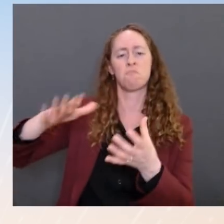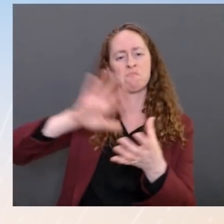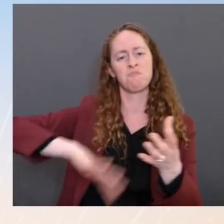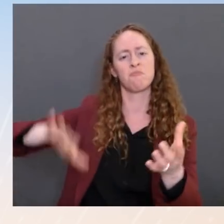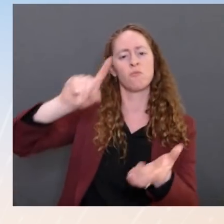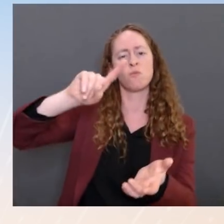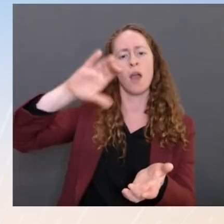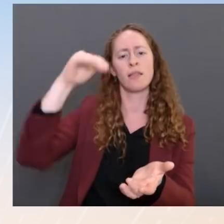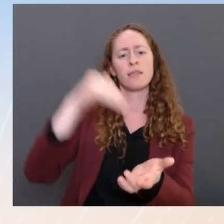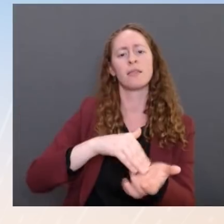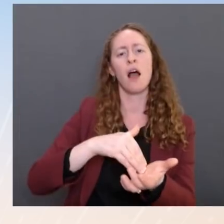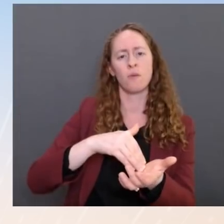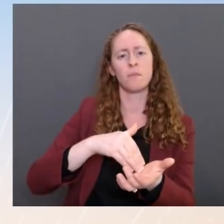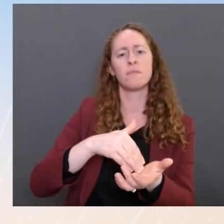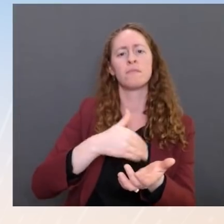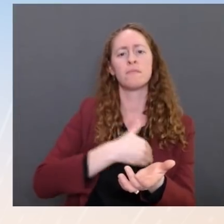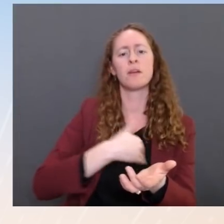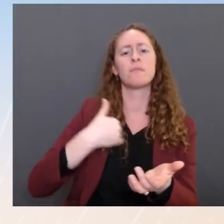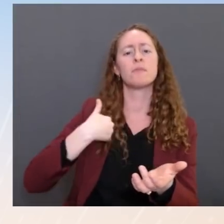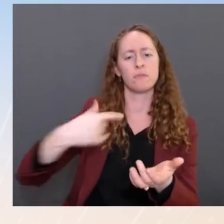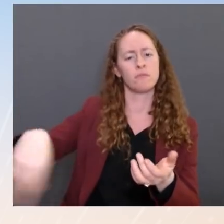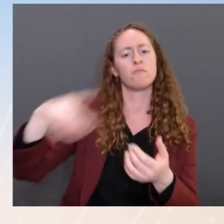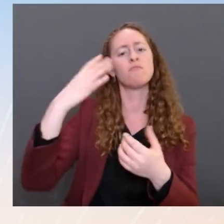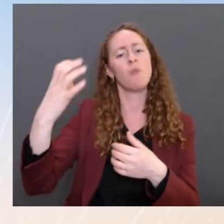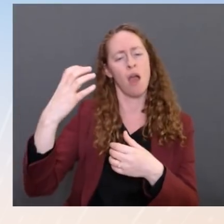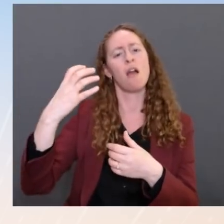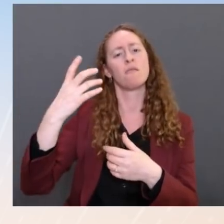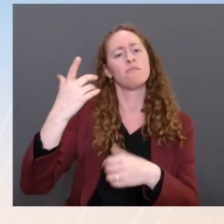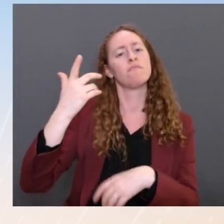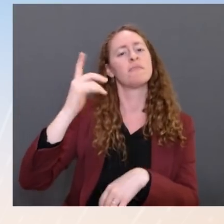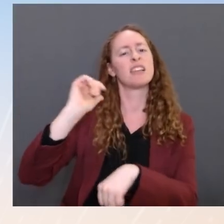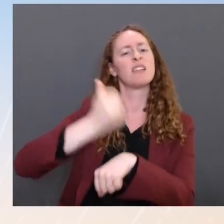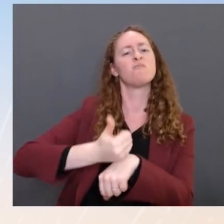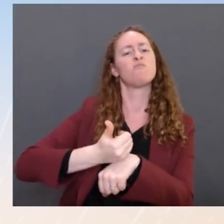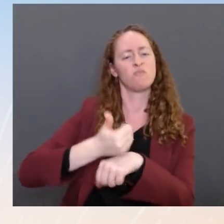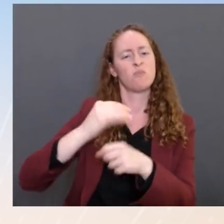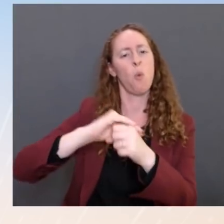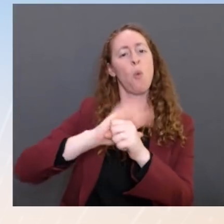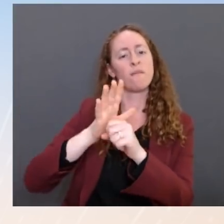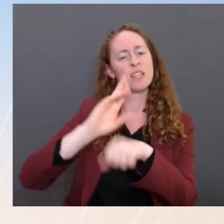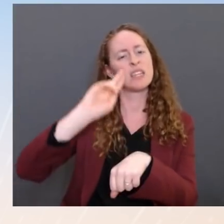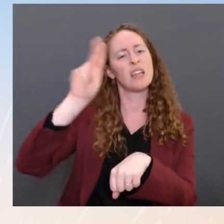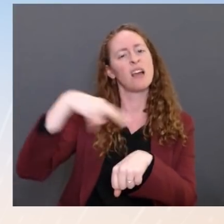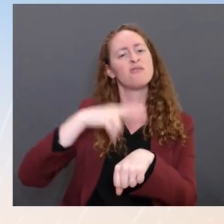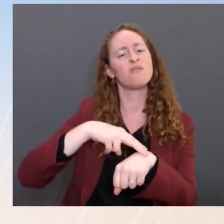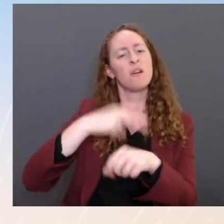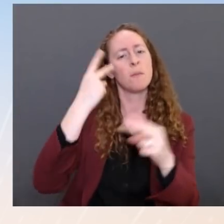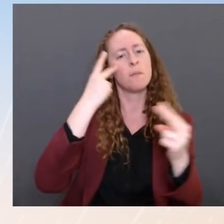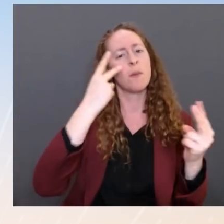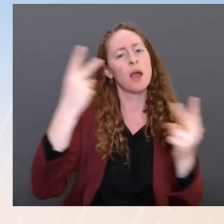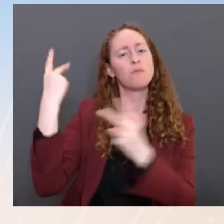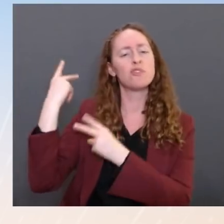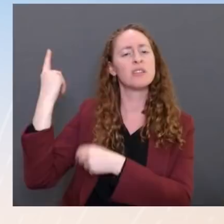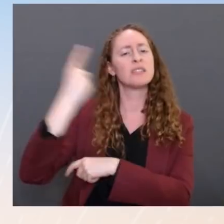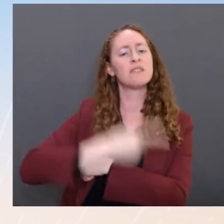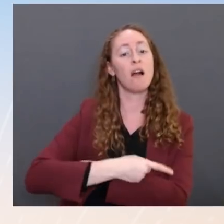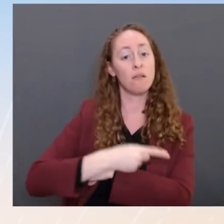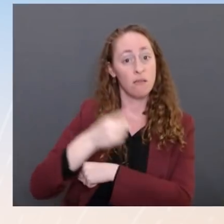a COVID Memorial Day of sorts. Does the President support a national day of remembrance, a COVID Memorial Day? Ms. Psaki: Well, Peter, I would say